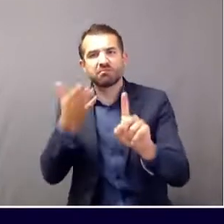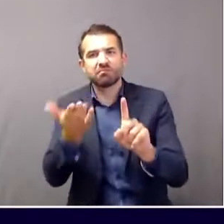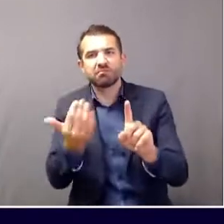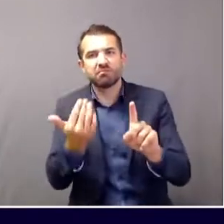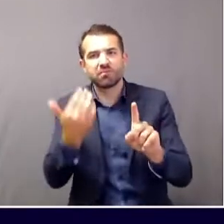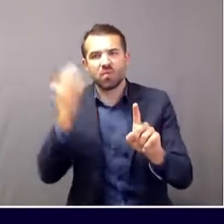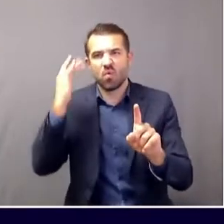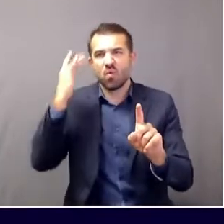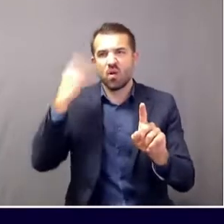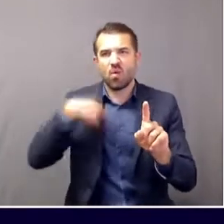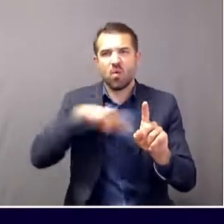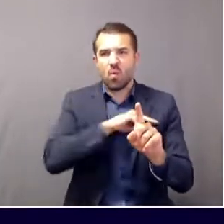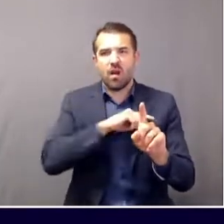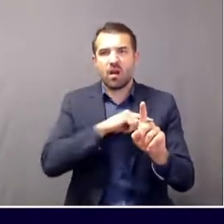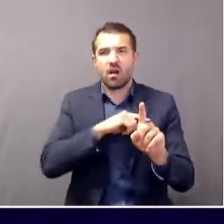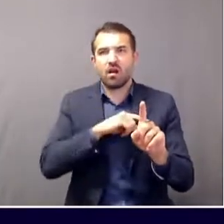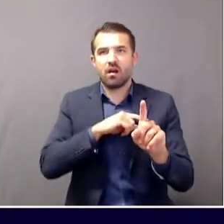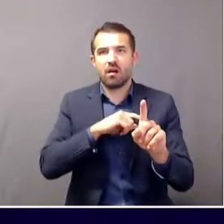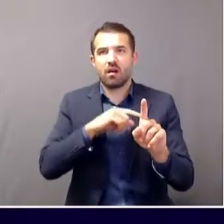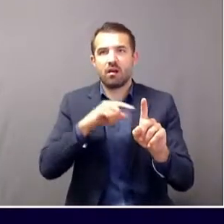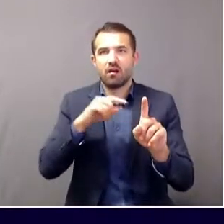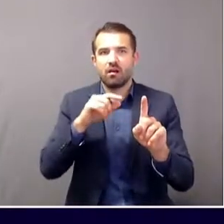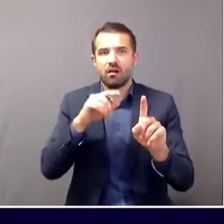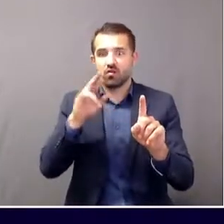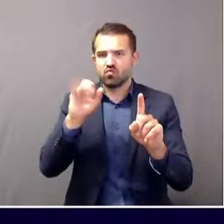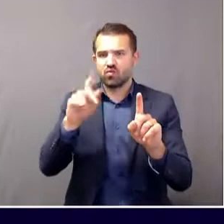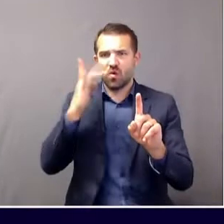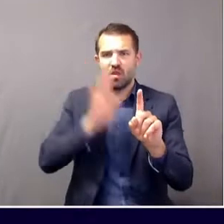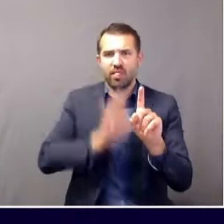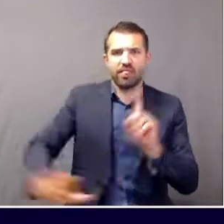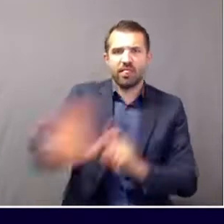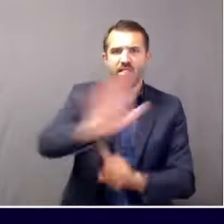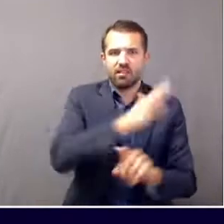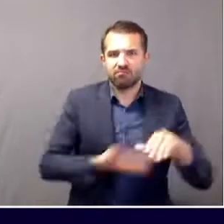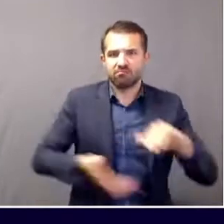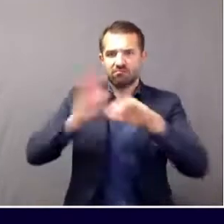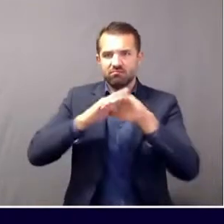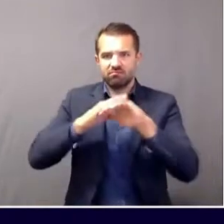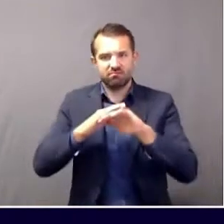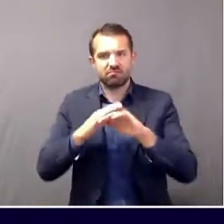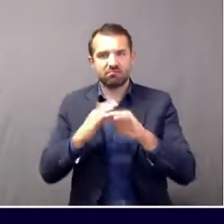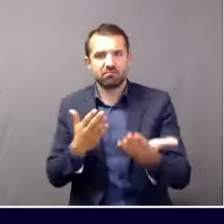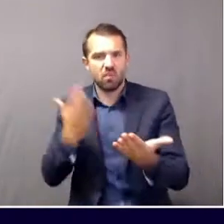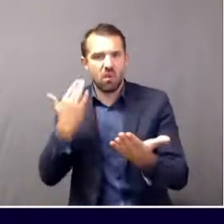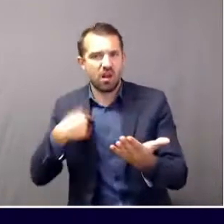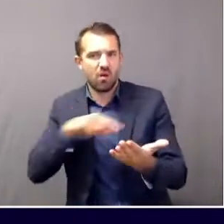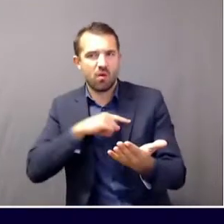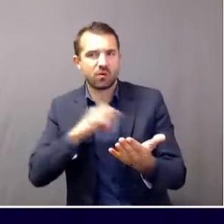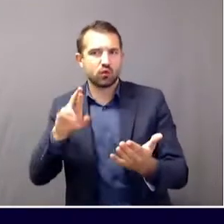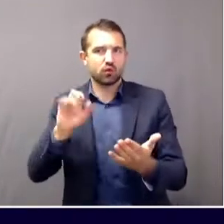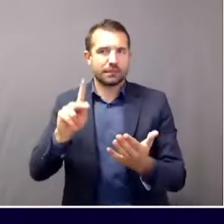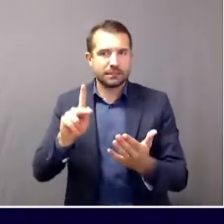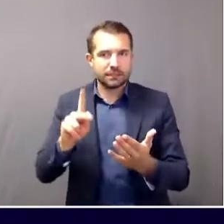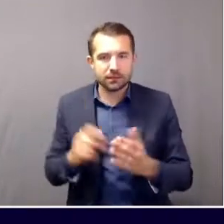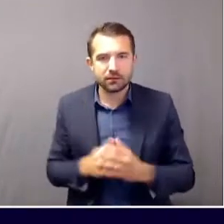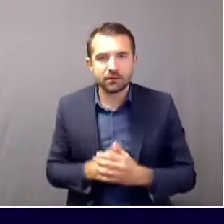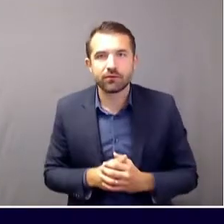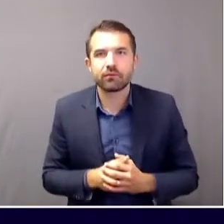lot of discussion about